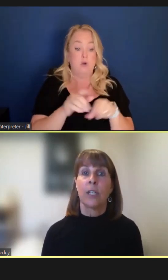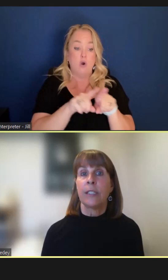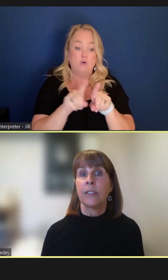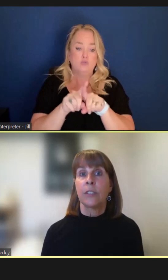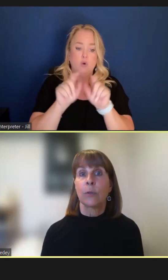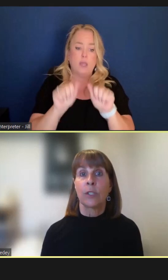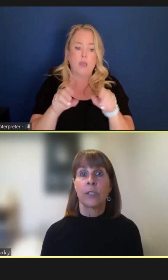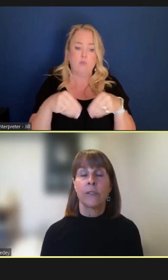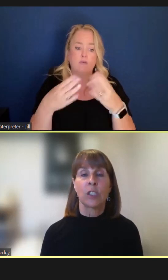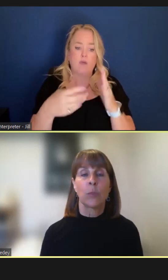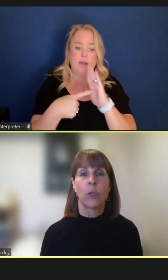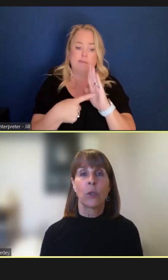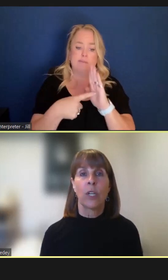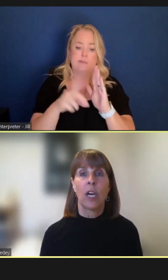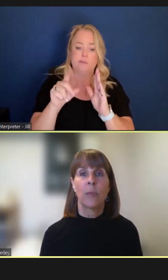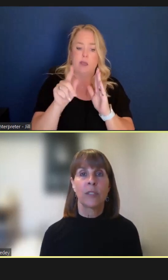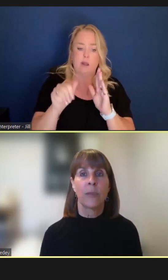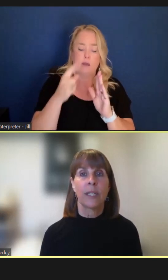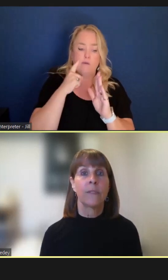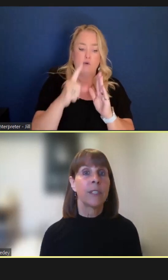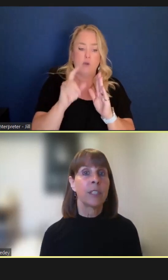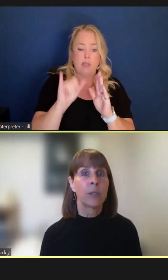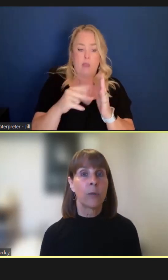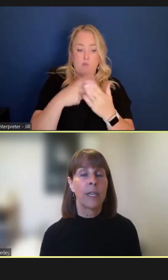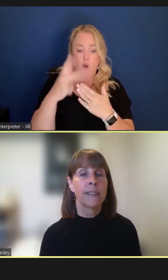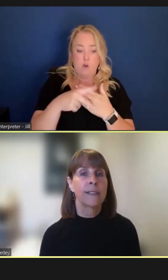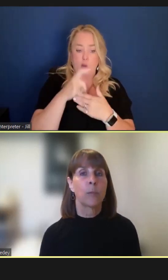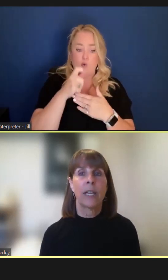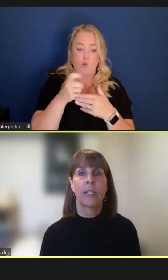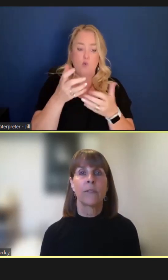individual Intervention Program is making funding requests applying for